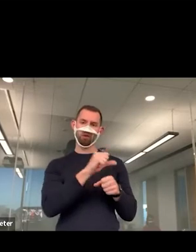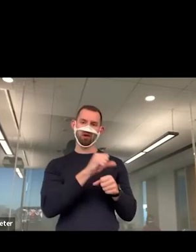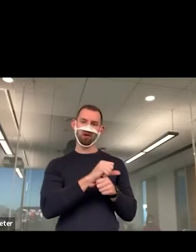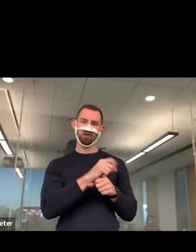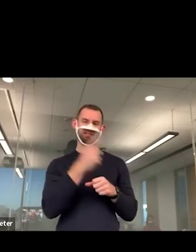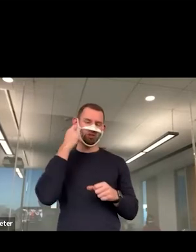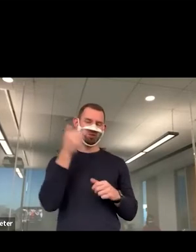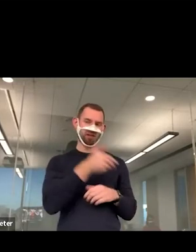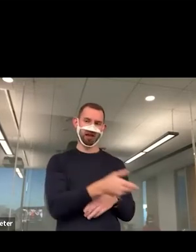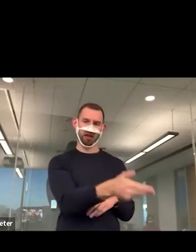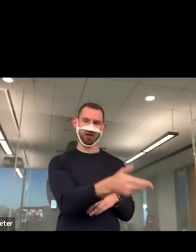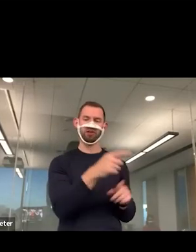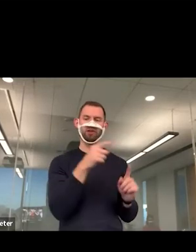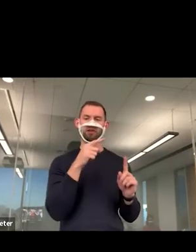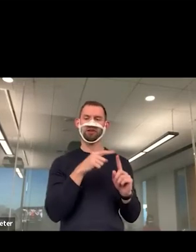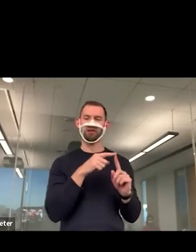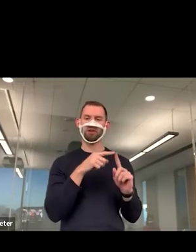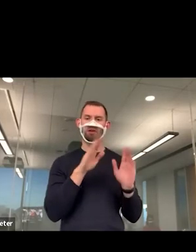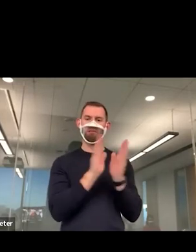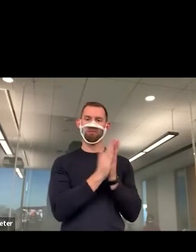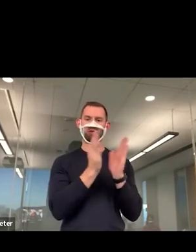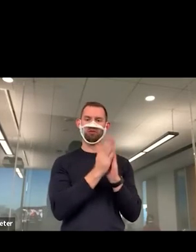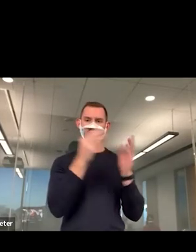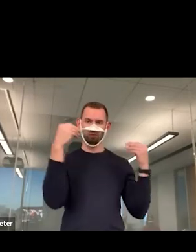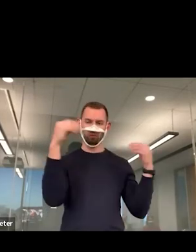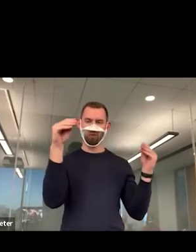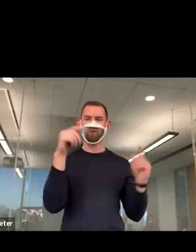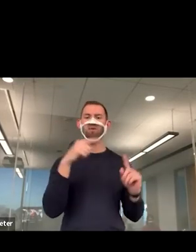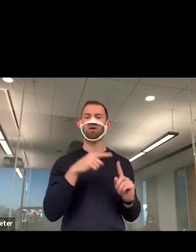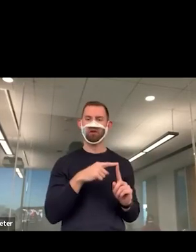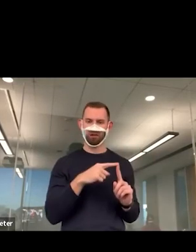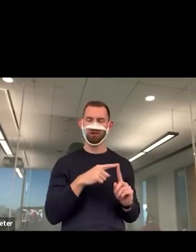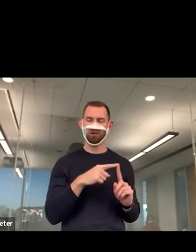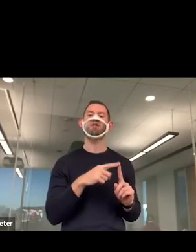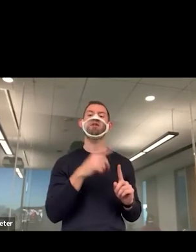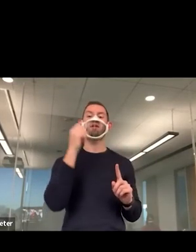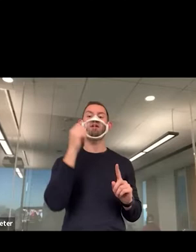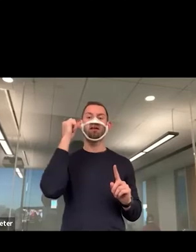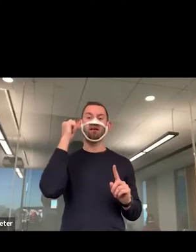so much they can no longer affect they afford their needs they feel that this